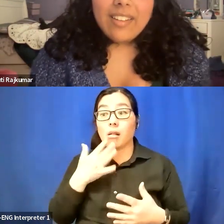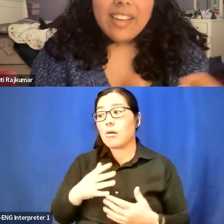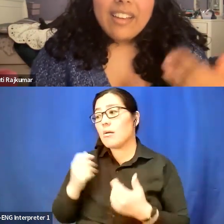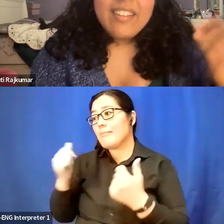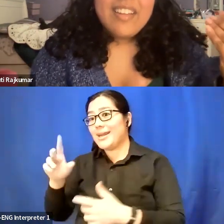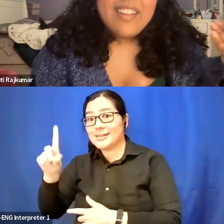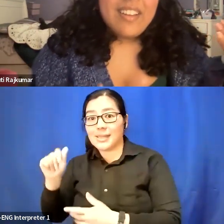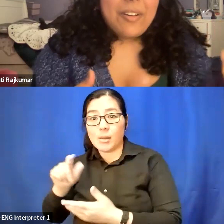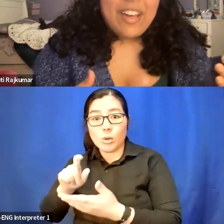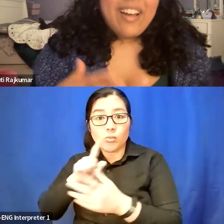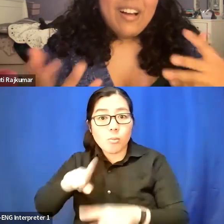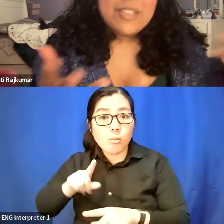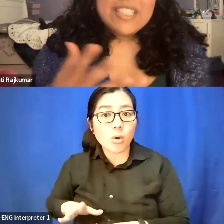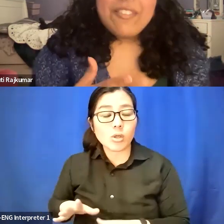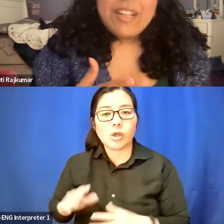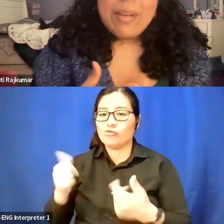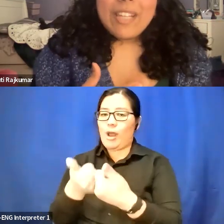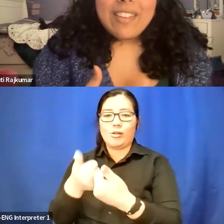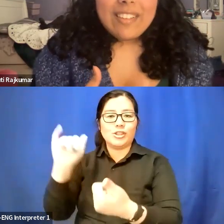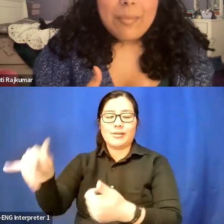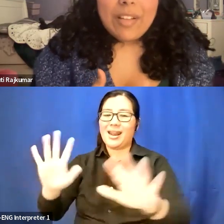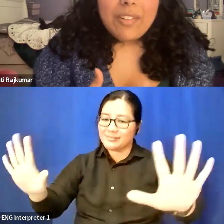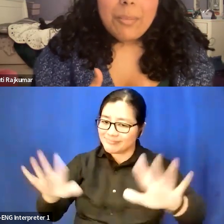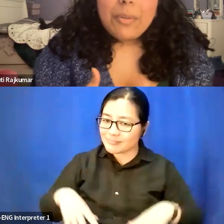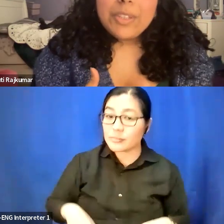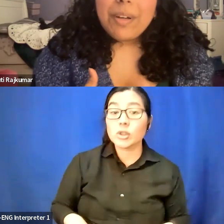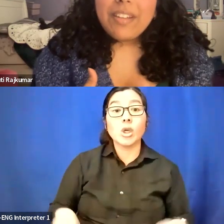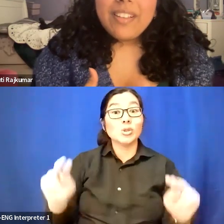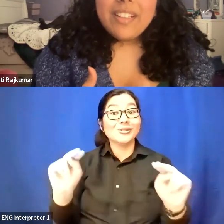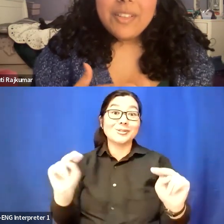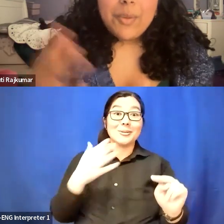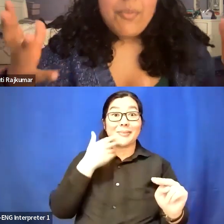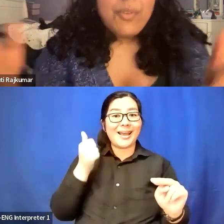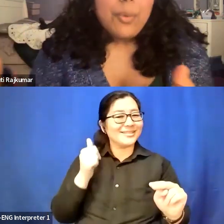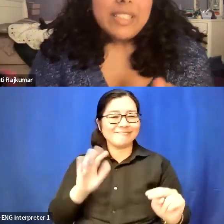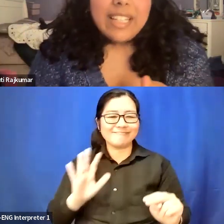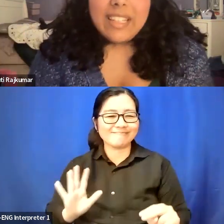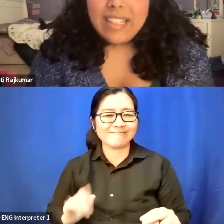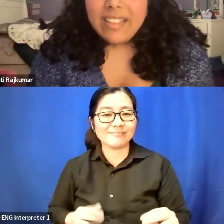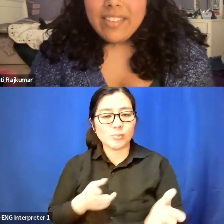and saying, okay, objectivity maybe isn't the best approach, but truthful storytelling is,